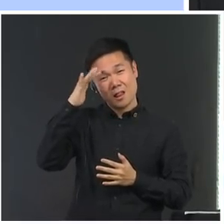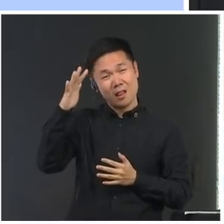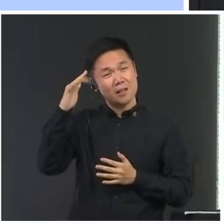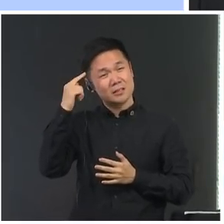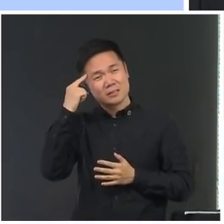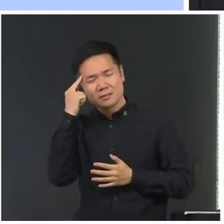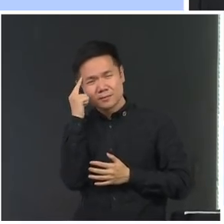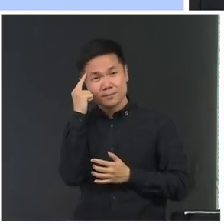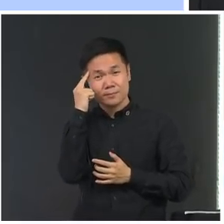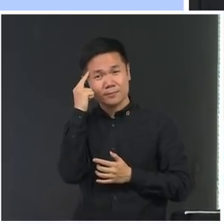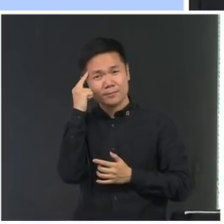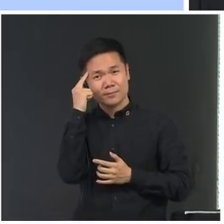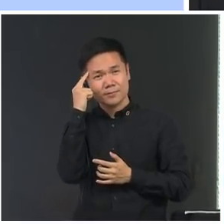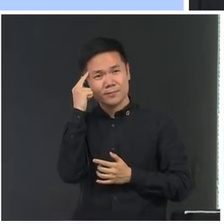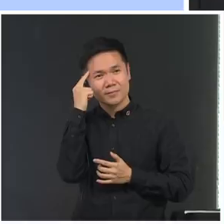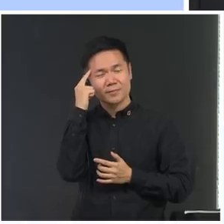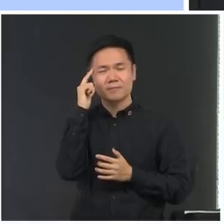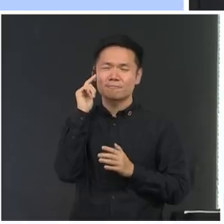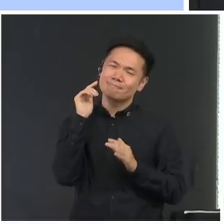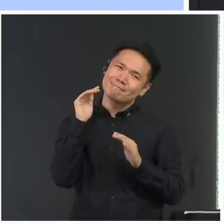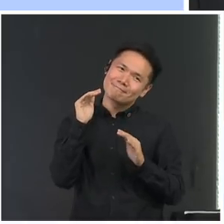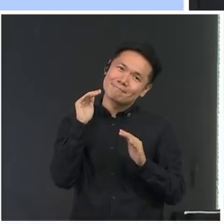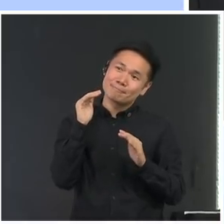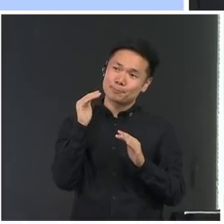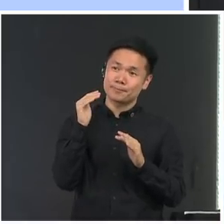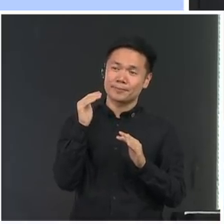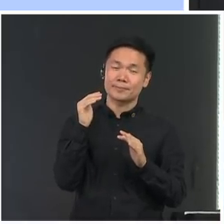and the mother tongue, the concept of it was mentioned.